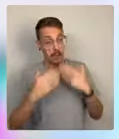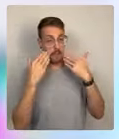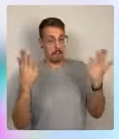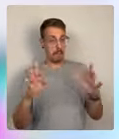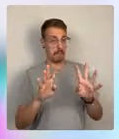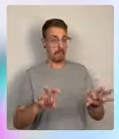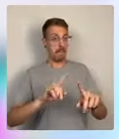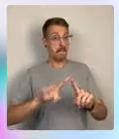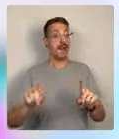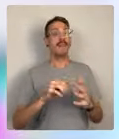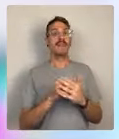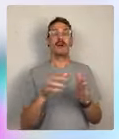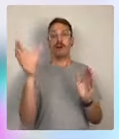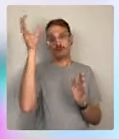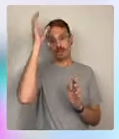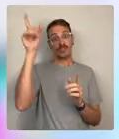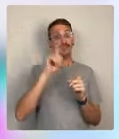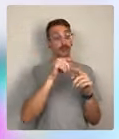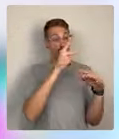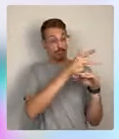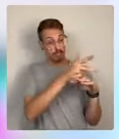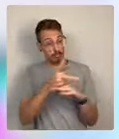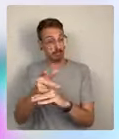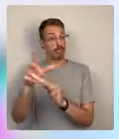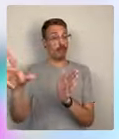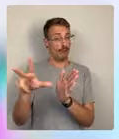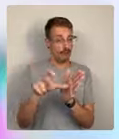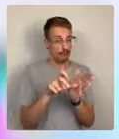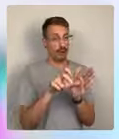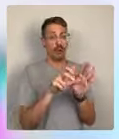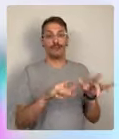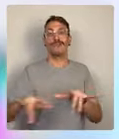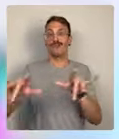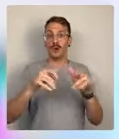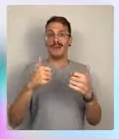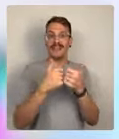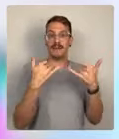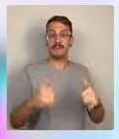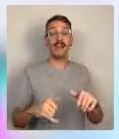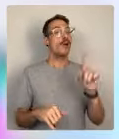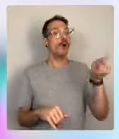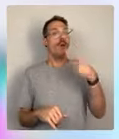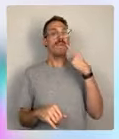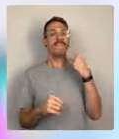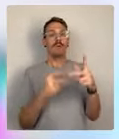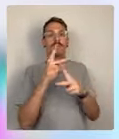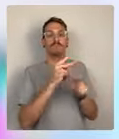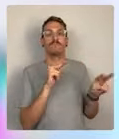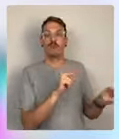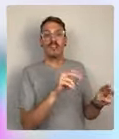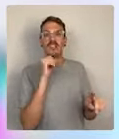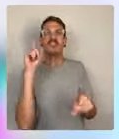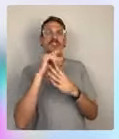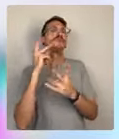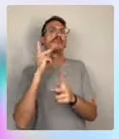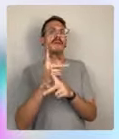so whether it's feasible or not, it's a whole other story, but the concept of recording gameplay and recording it strictly for moderation.